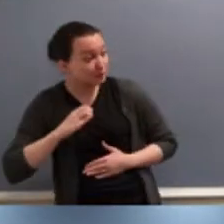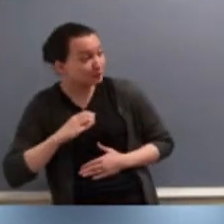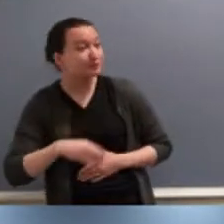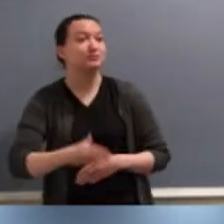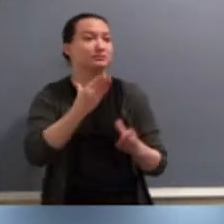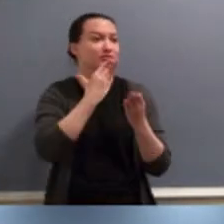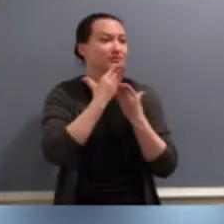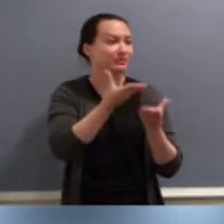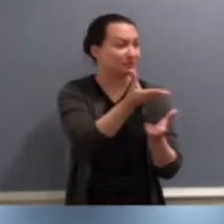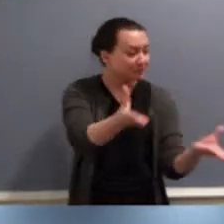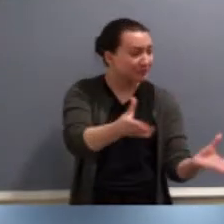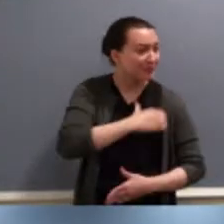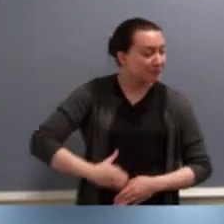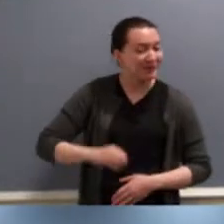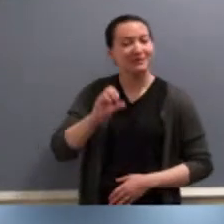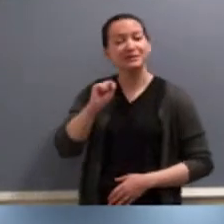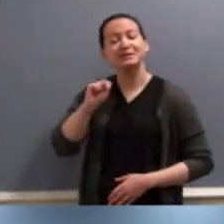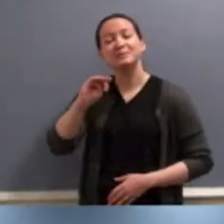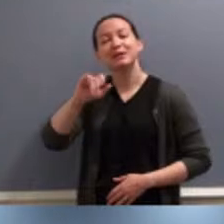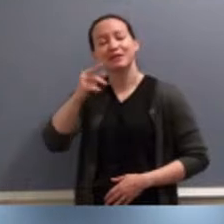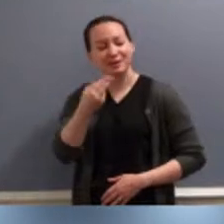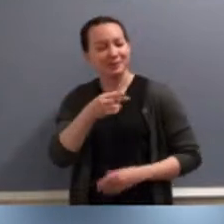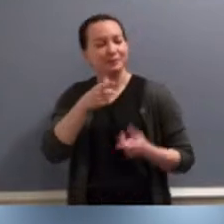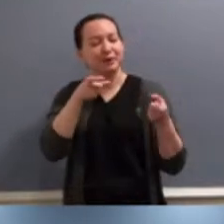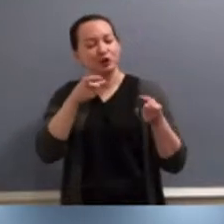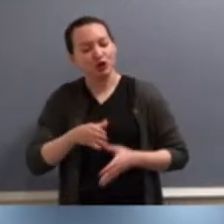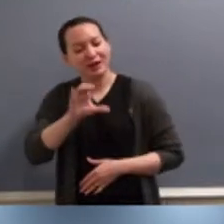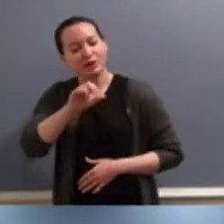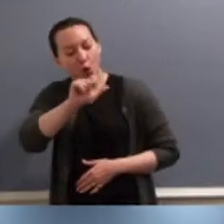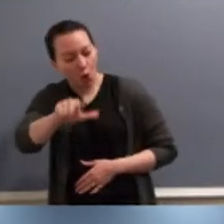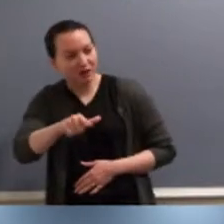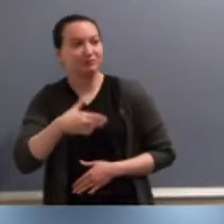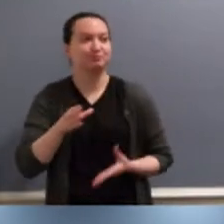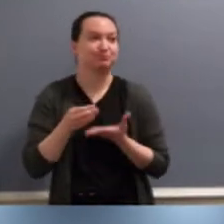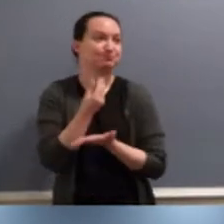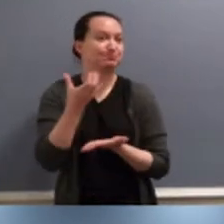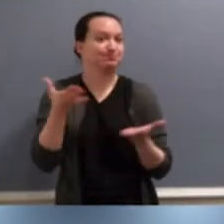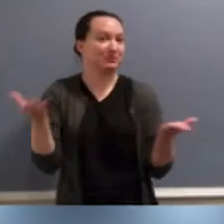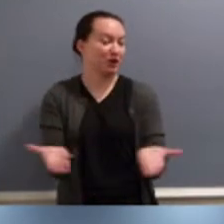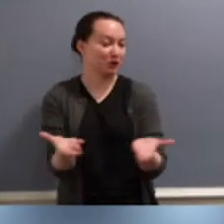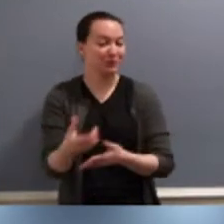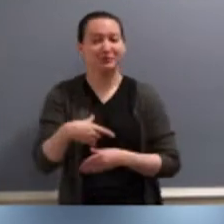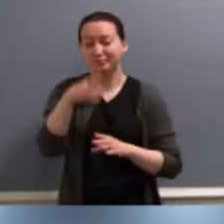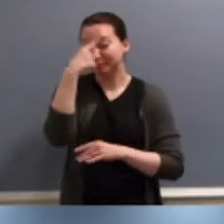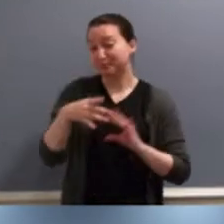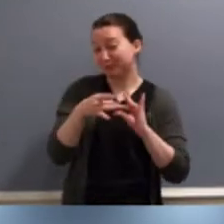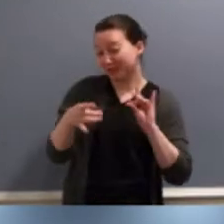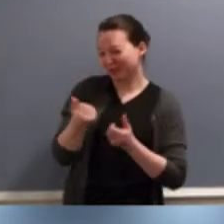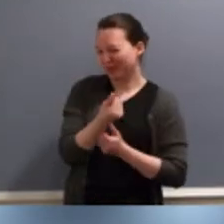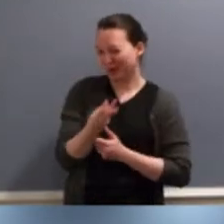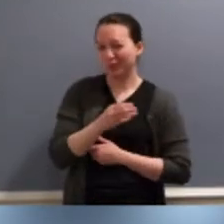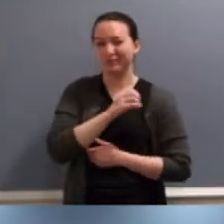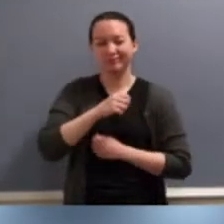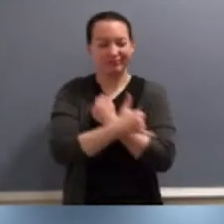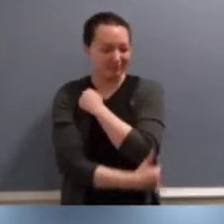thank you to Mayor smith manager carol for the opportunity to be out here also just wanted to mention we have a few county staff in attendance tonight